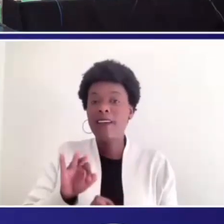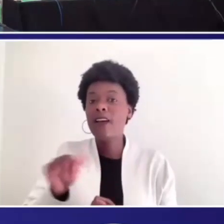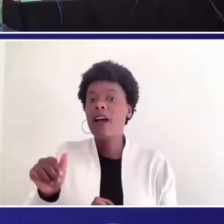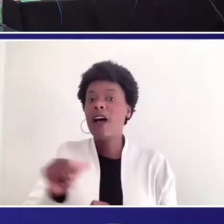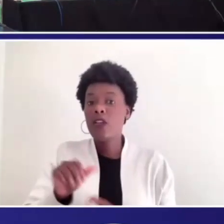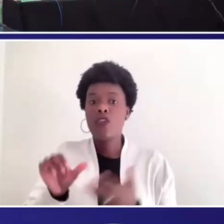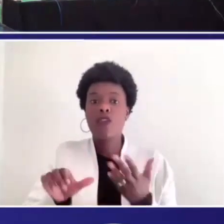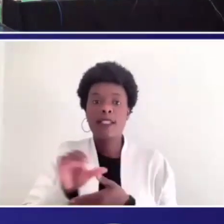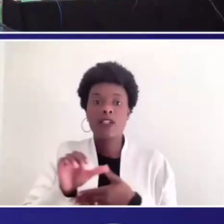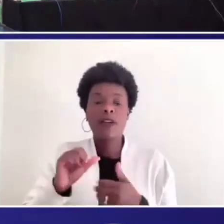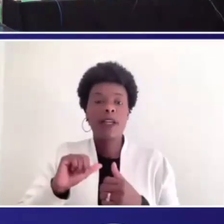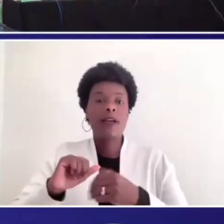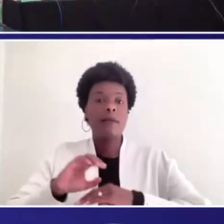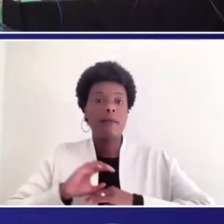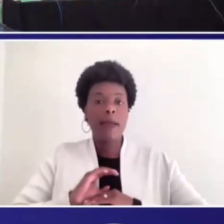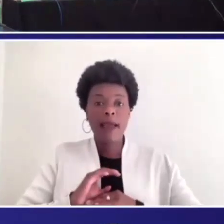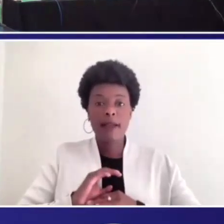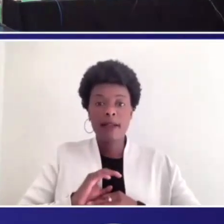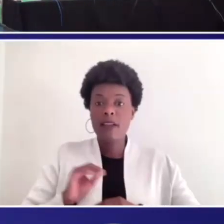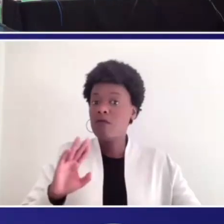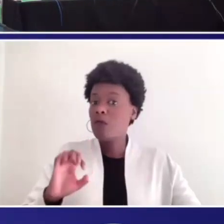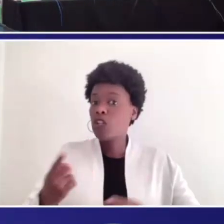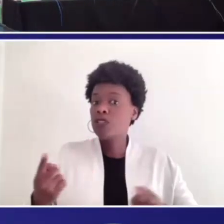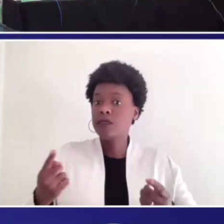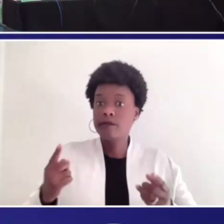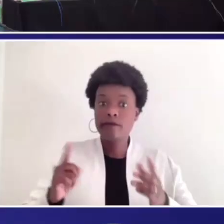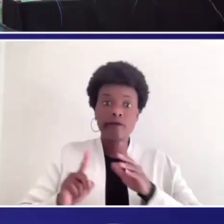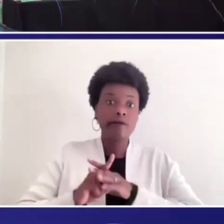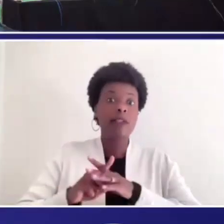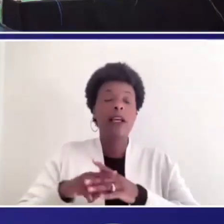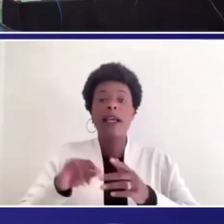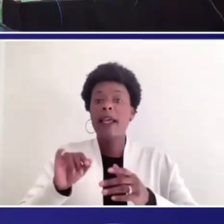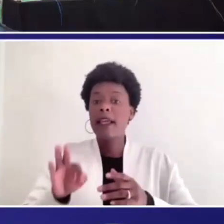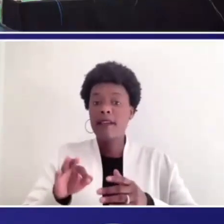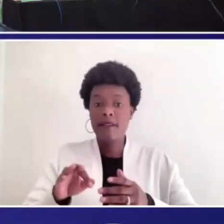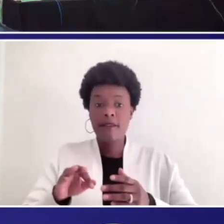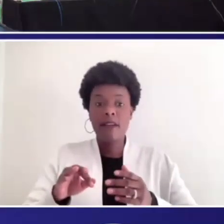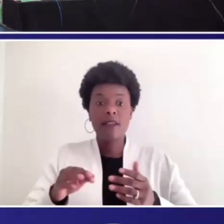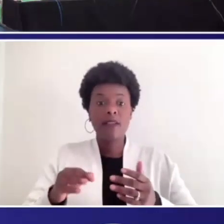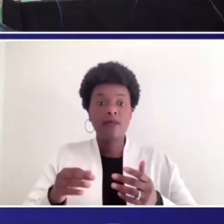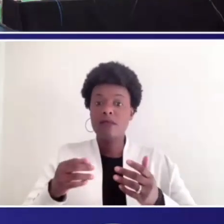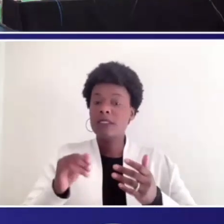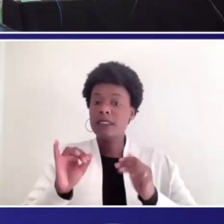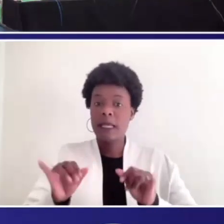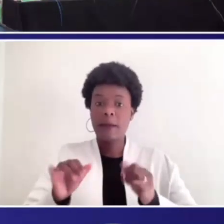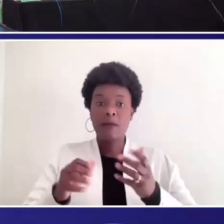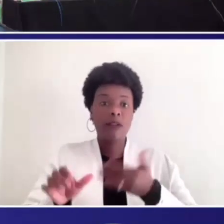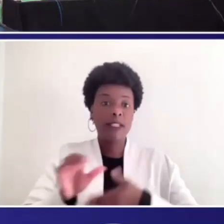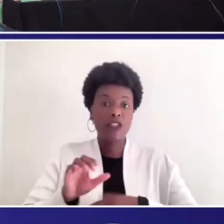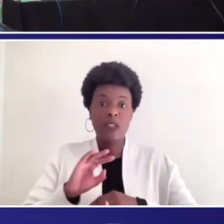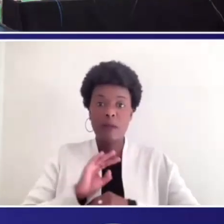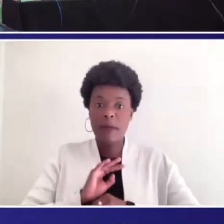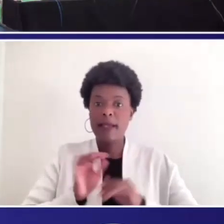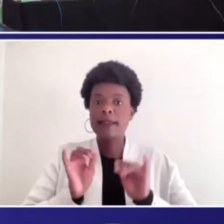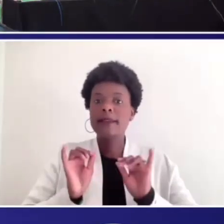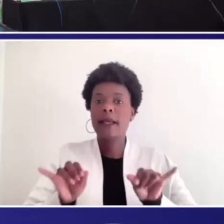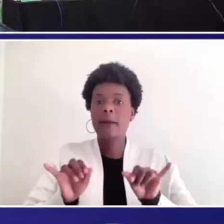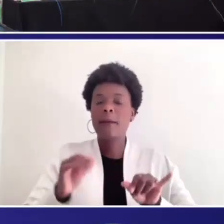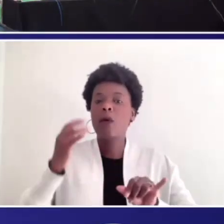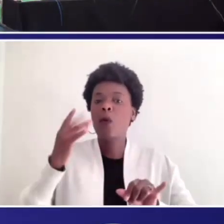March rolls around, as long as that payment is on-time per this definition, the same thing, because that prepayment